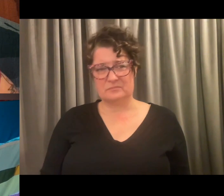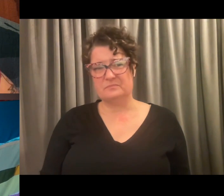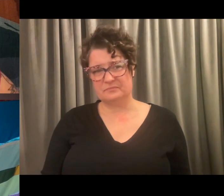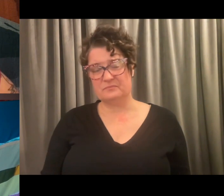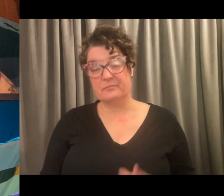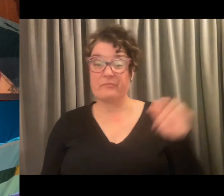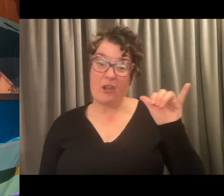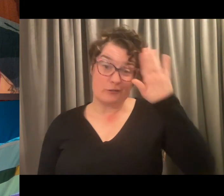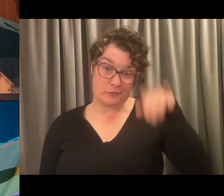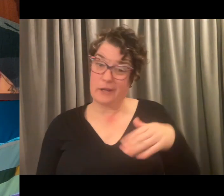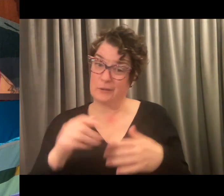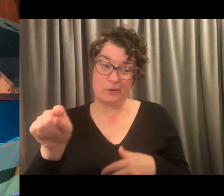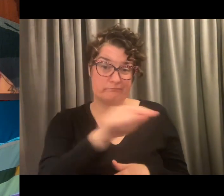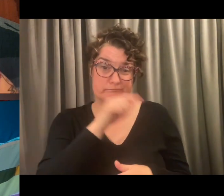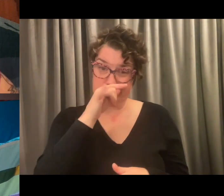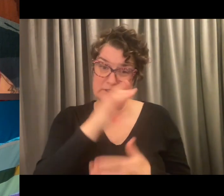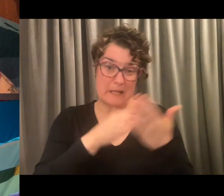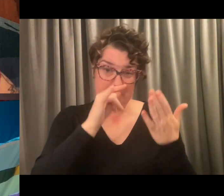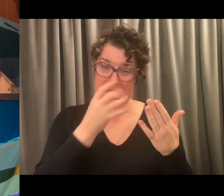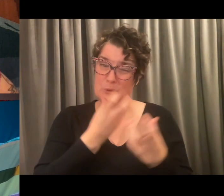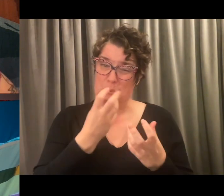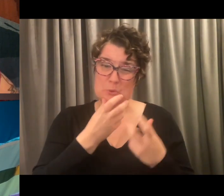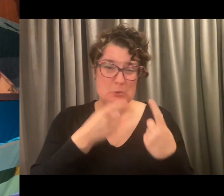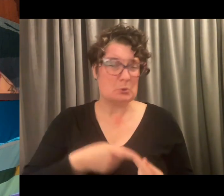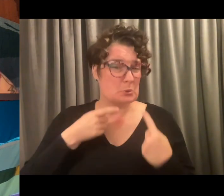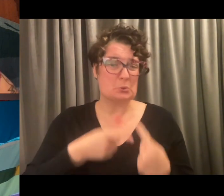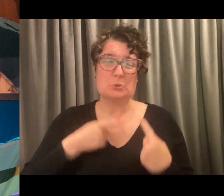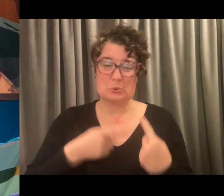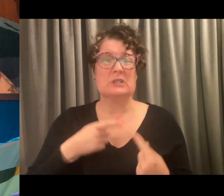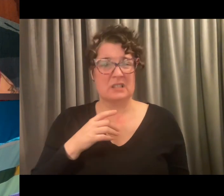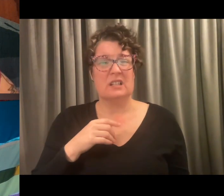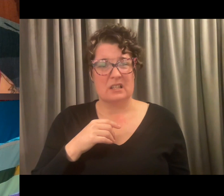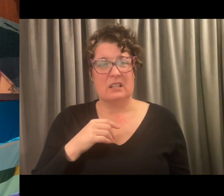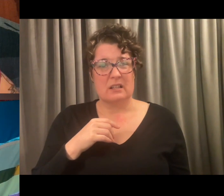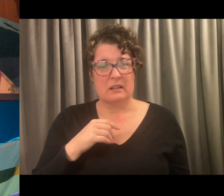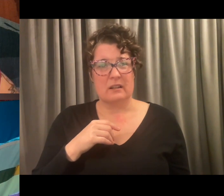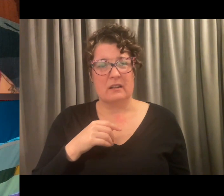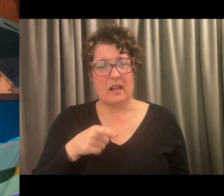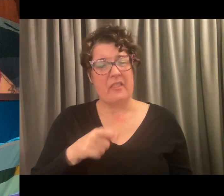and that they're conforming in ways that aren't authentic to themselves